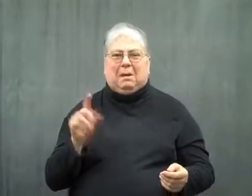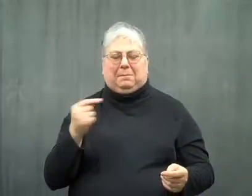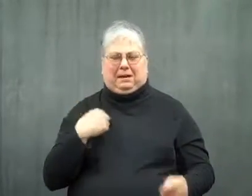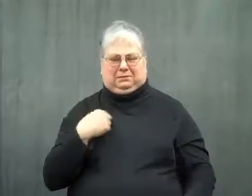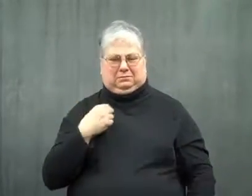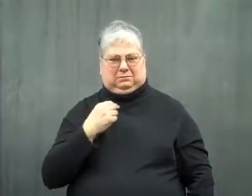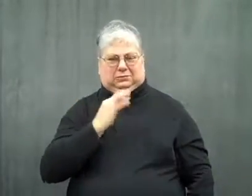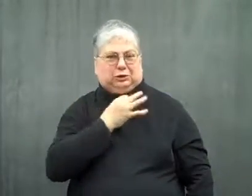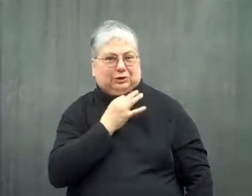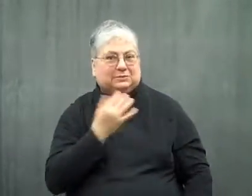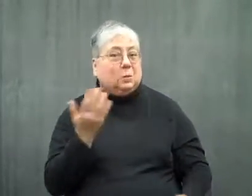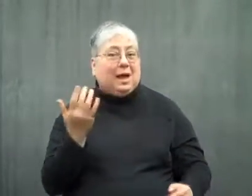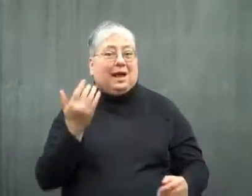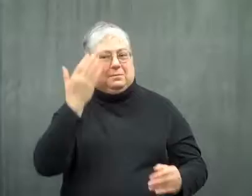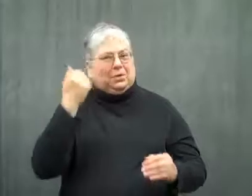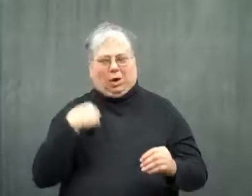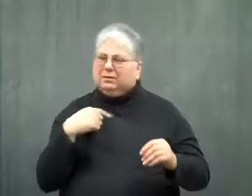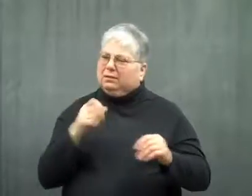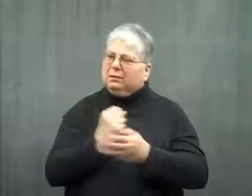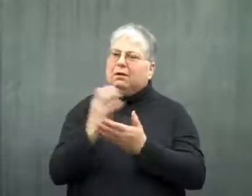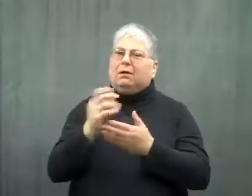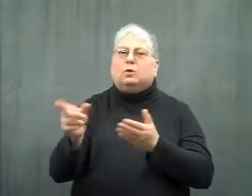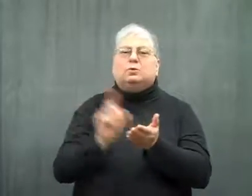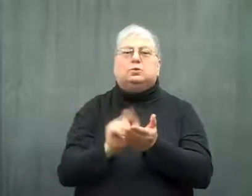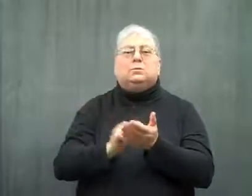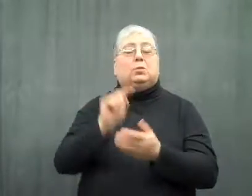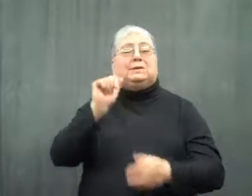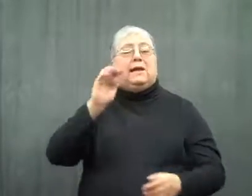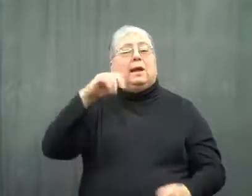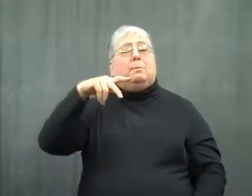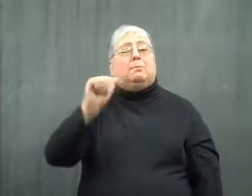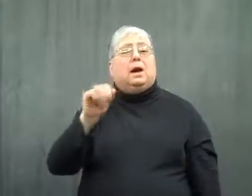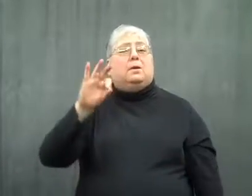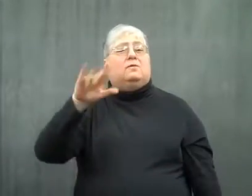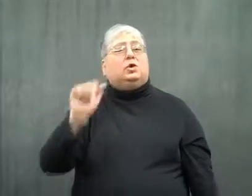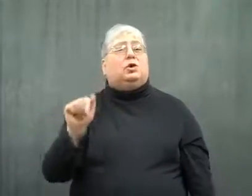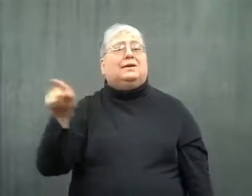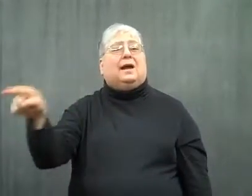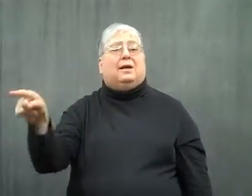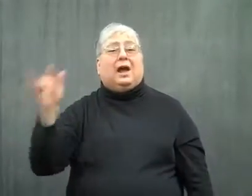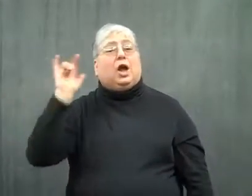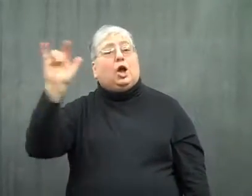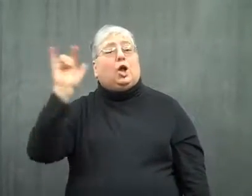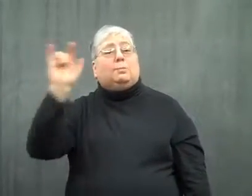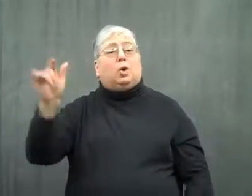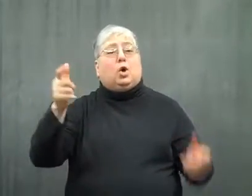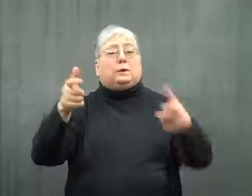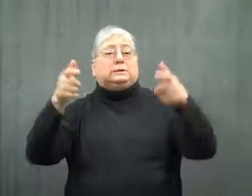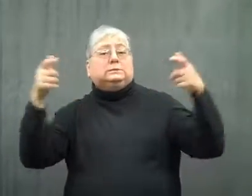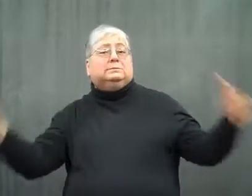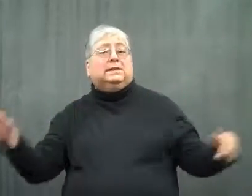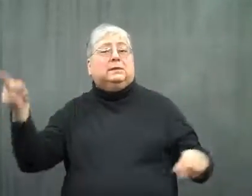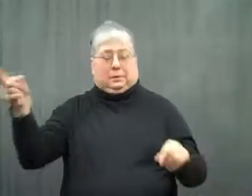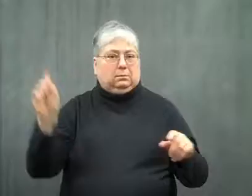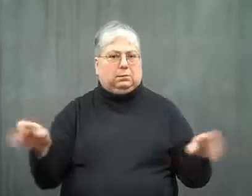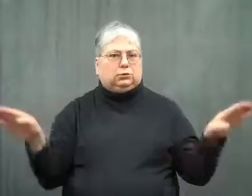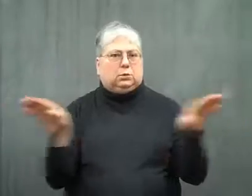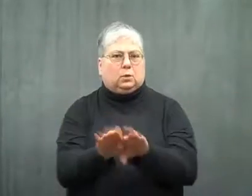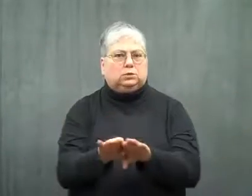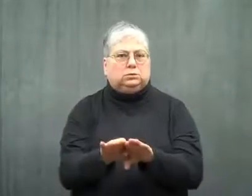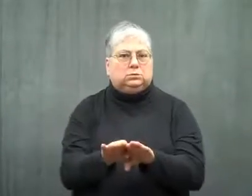But I got curious when I saw a report that the big airport in Tampa, Florida had to shut down.